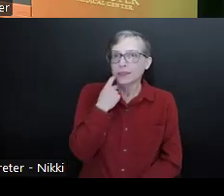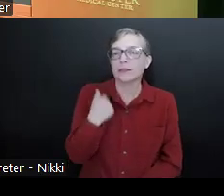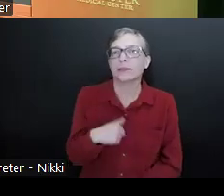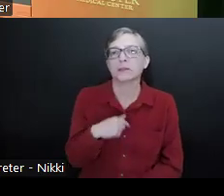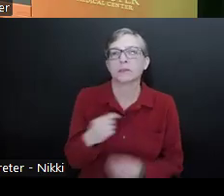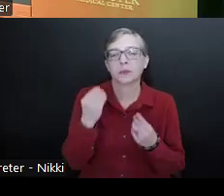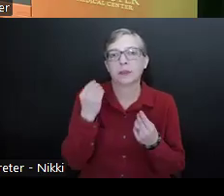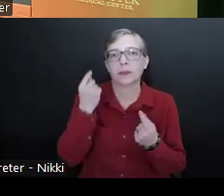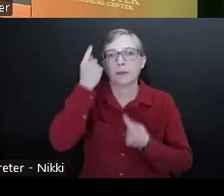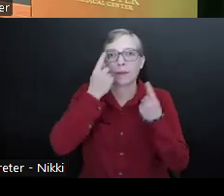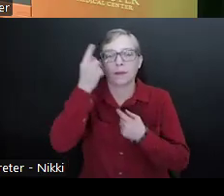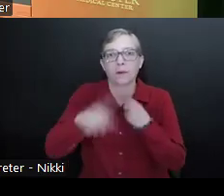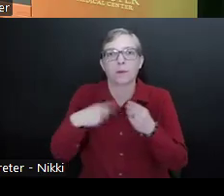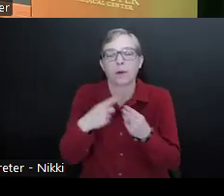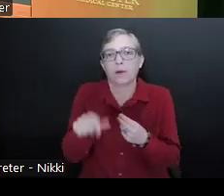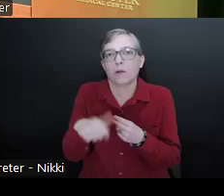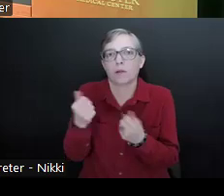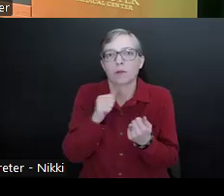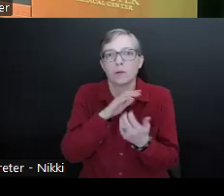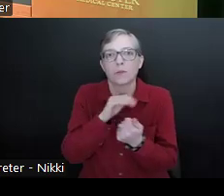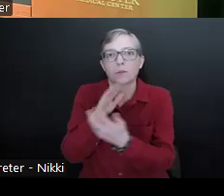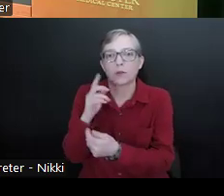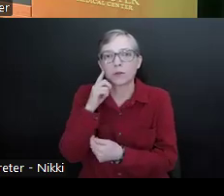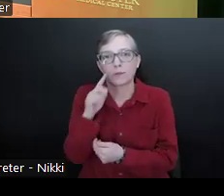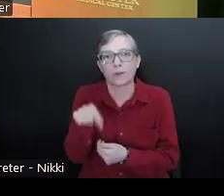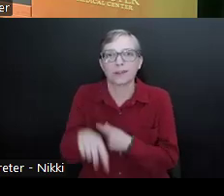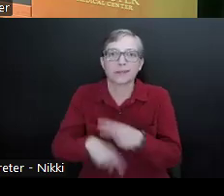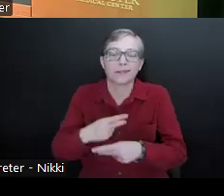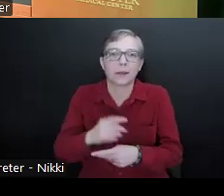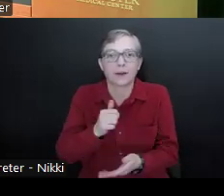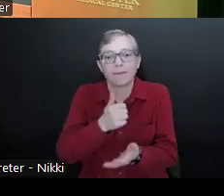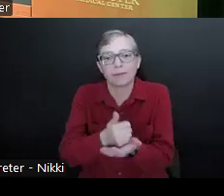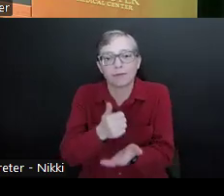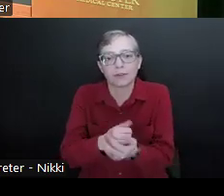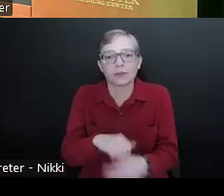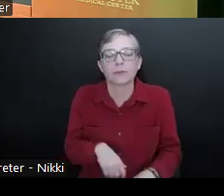interventions um so one of the downsides of our phone-based interventions is that it takes a lot